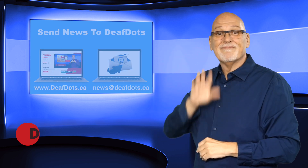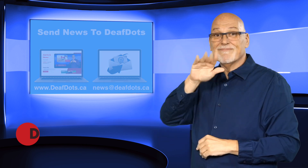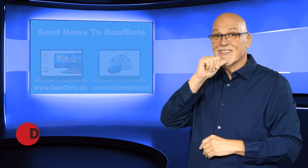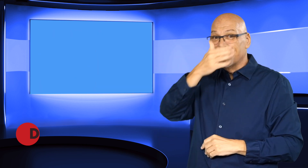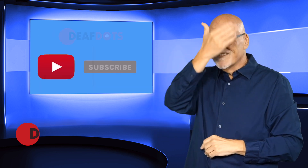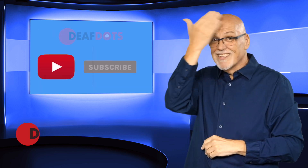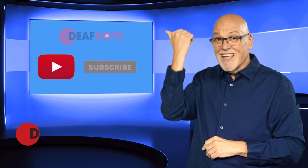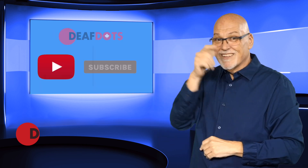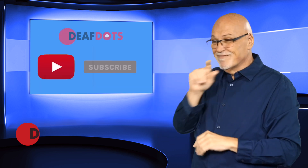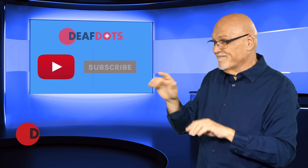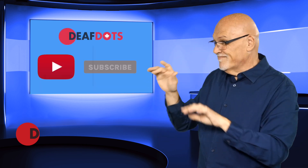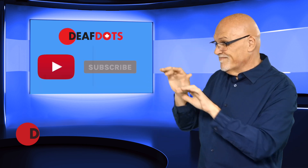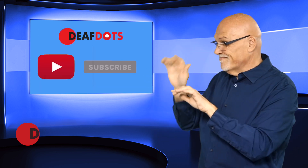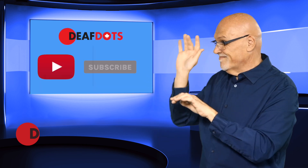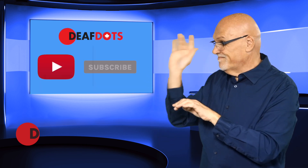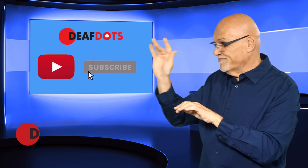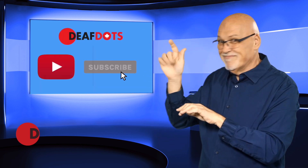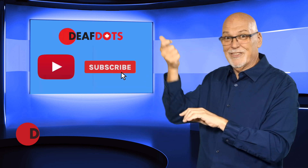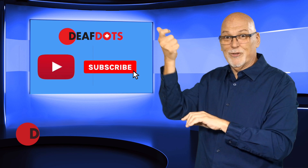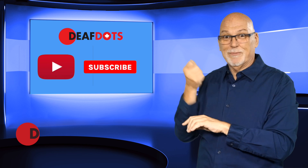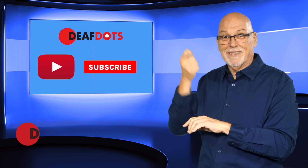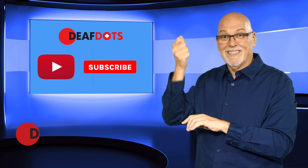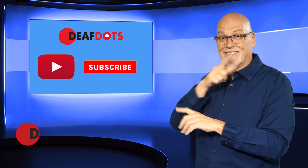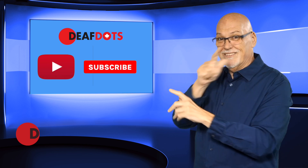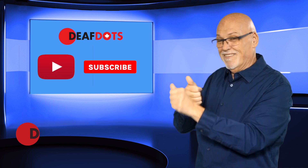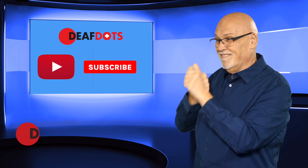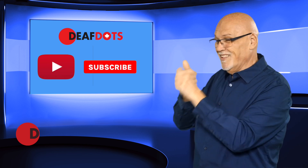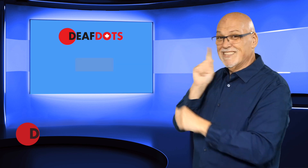Don’t forget to subscribe, like, and follow